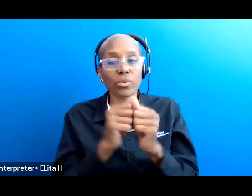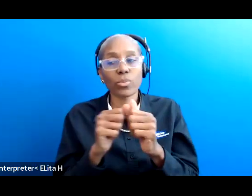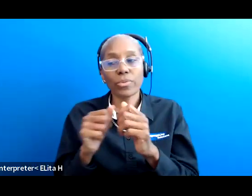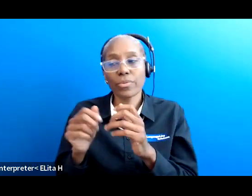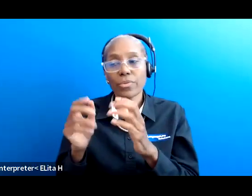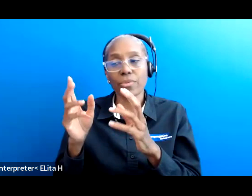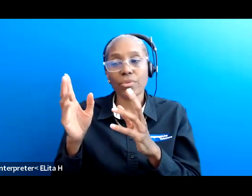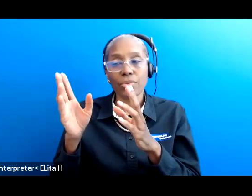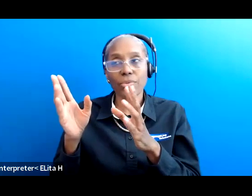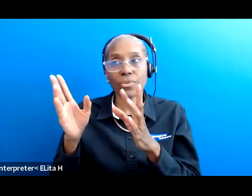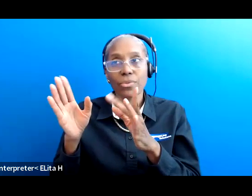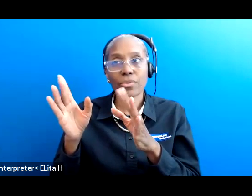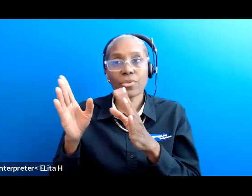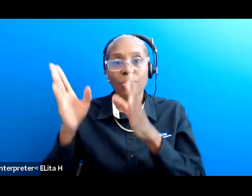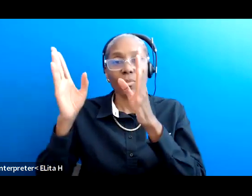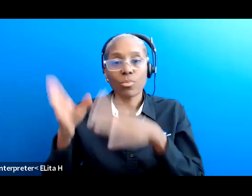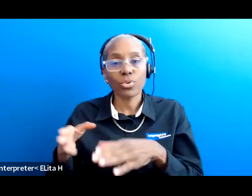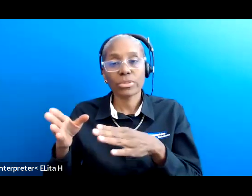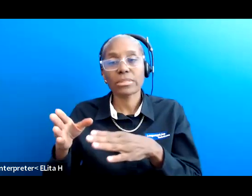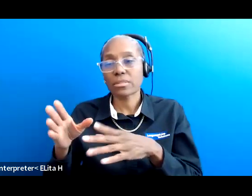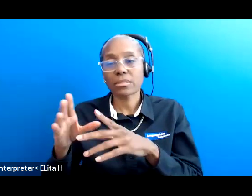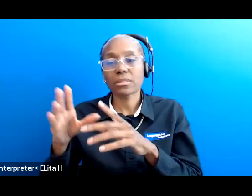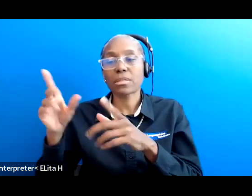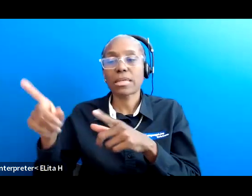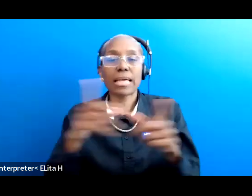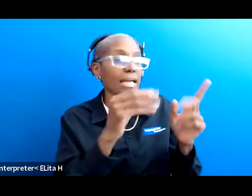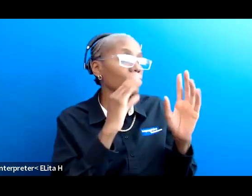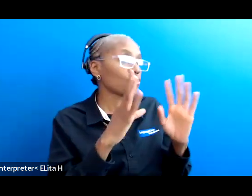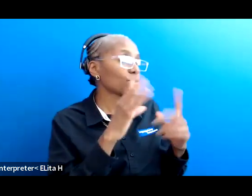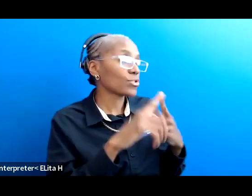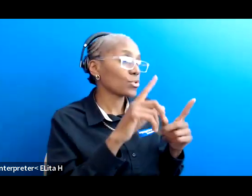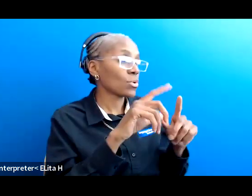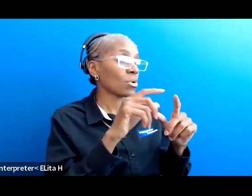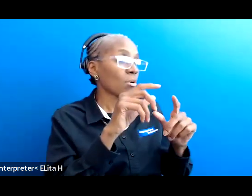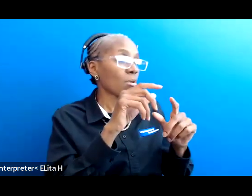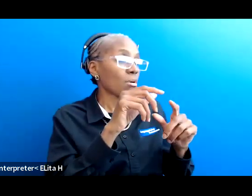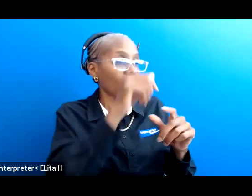So talking to the Alzheimer's Association can provide some different